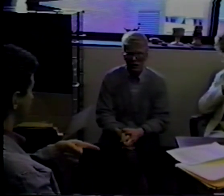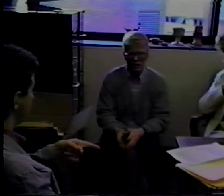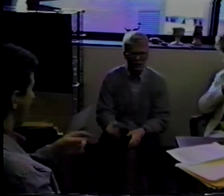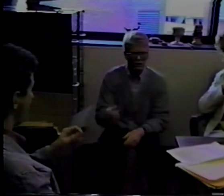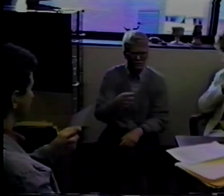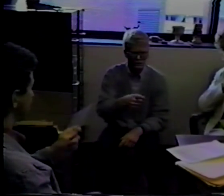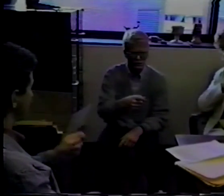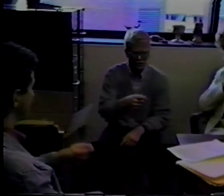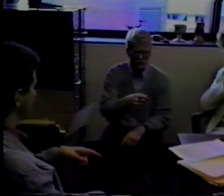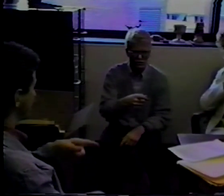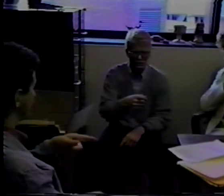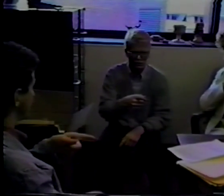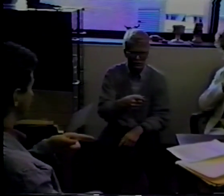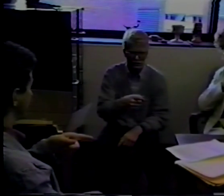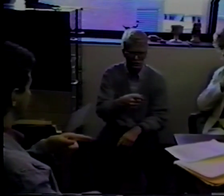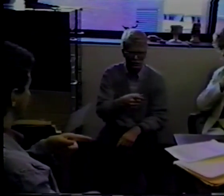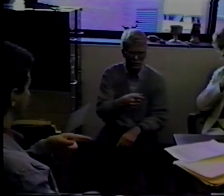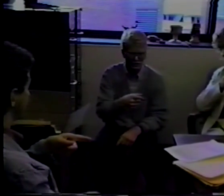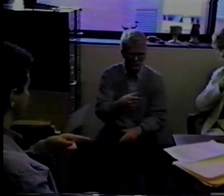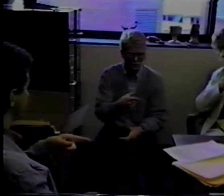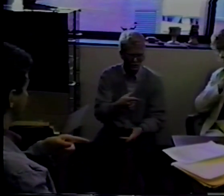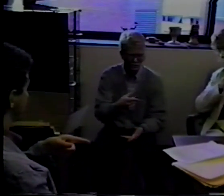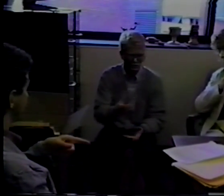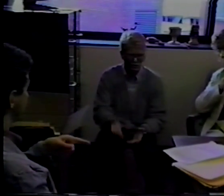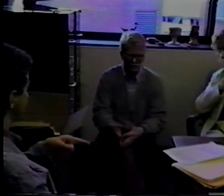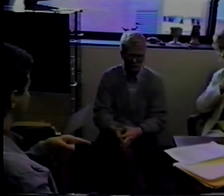Okay umm - so I should improve this or do you want this one to put in?